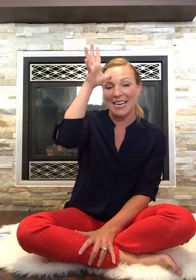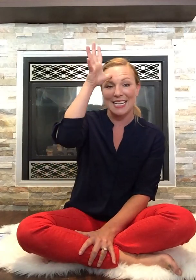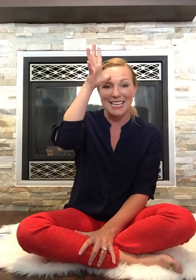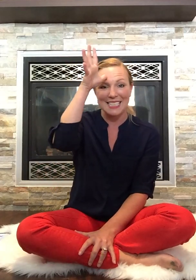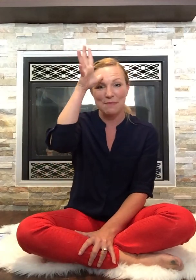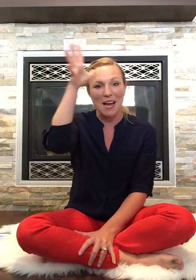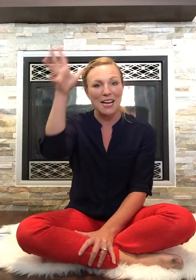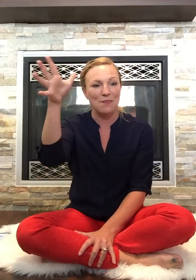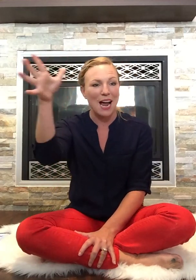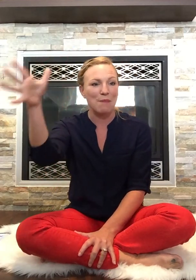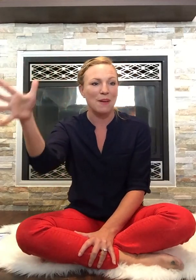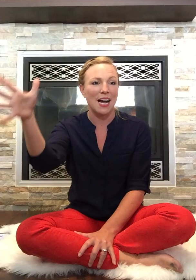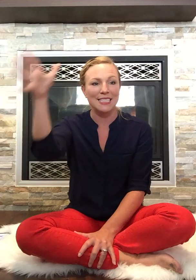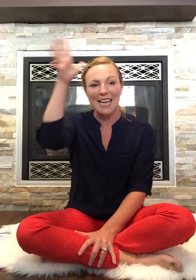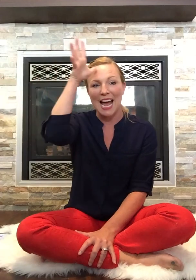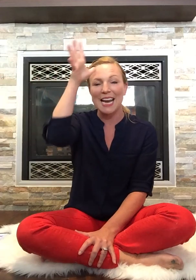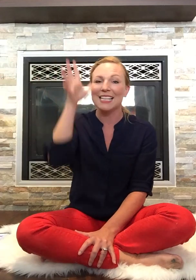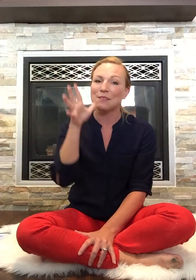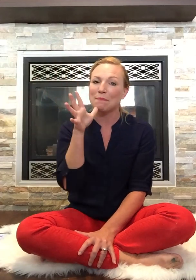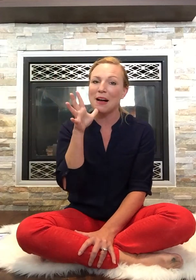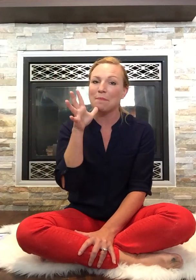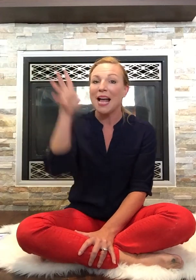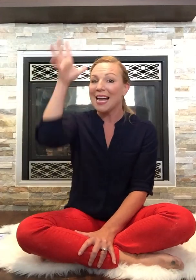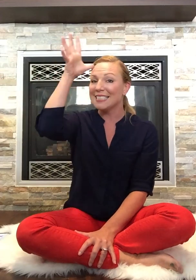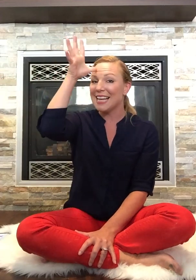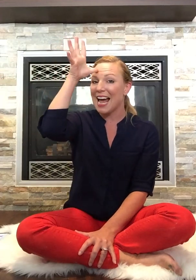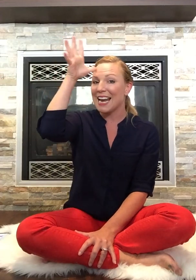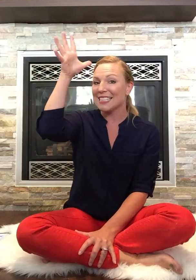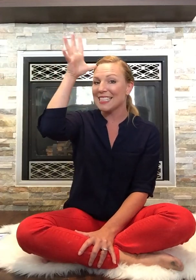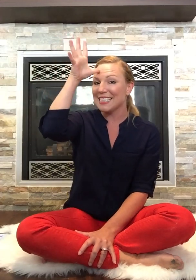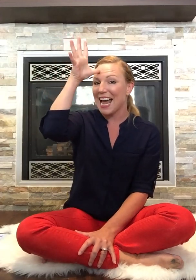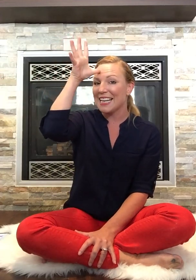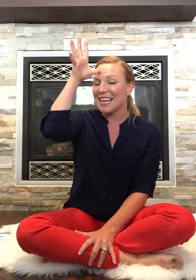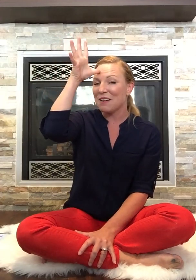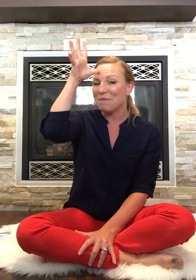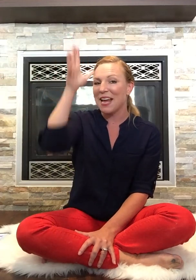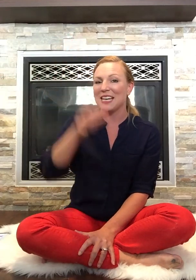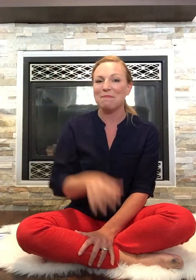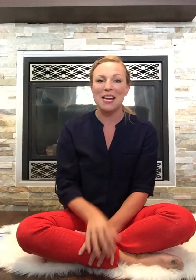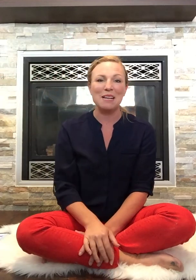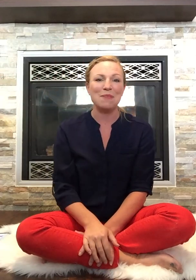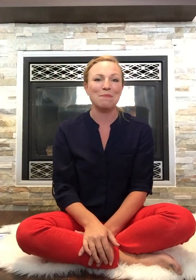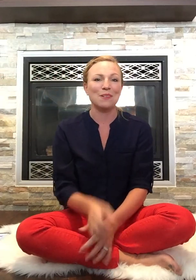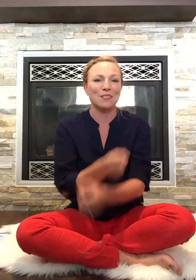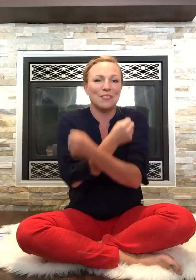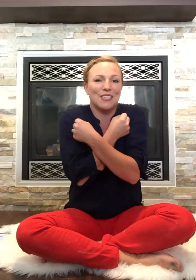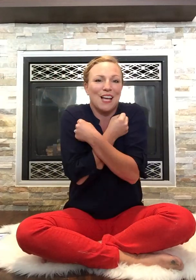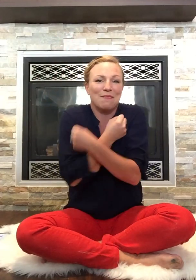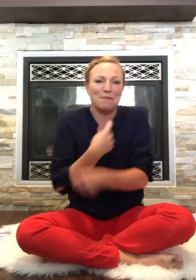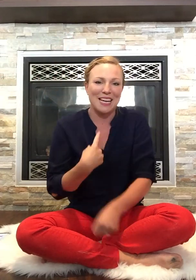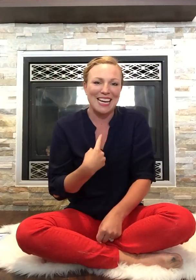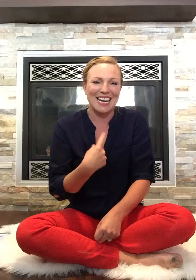and he's my GRANDPA. DAD has a MOM, and DAD has a DAD, there are many, many people who LOVE ME. And